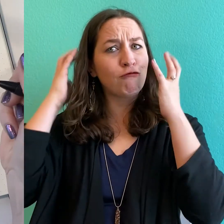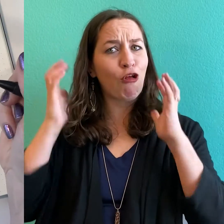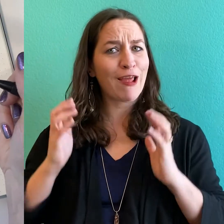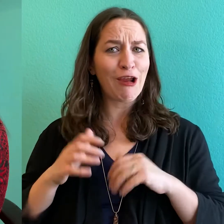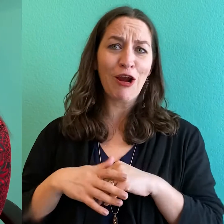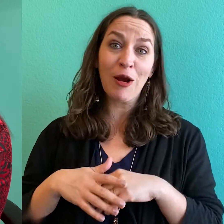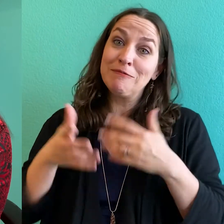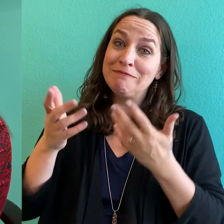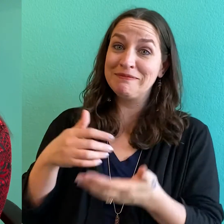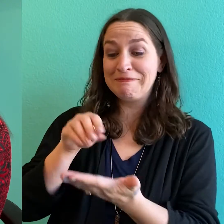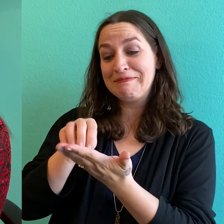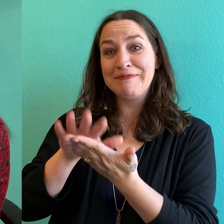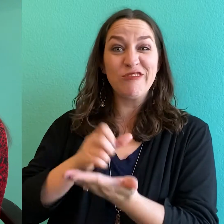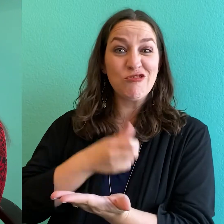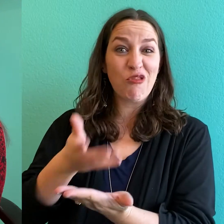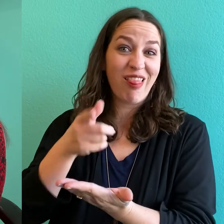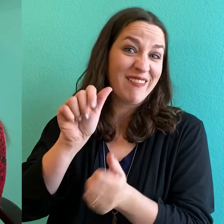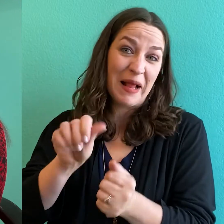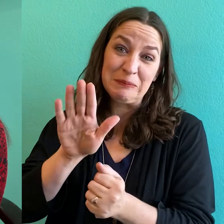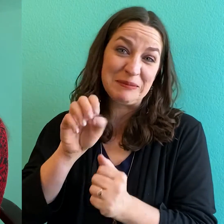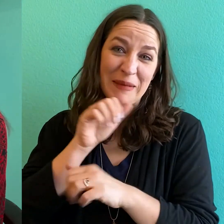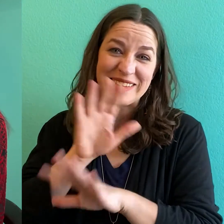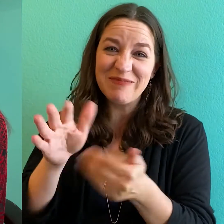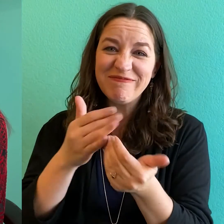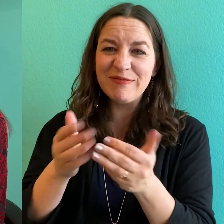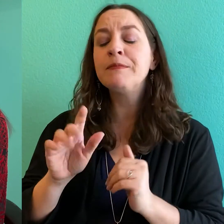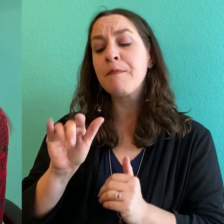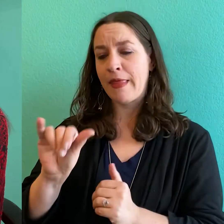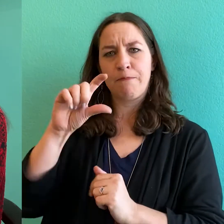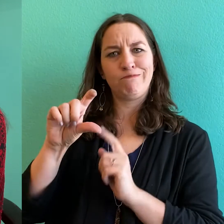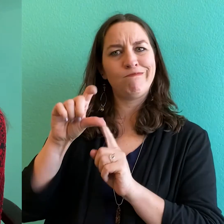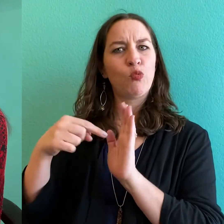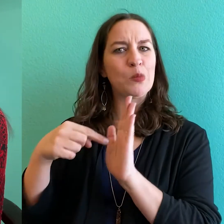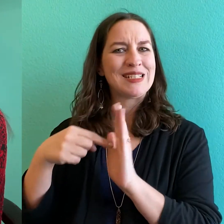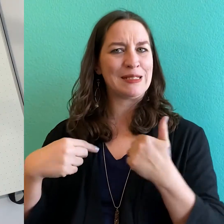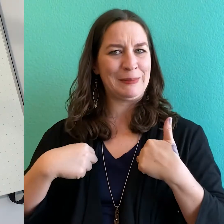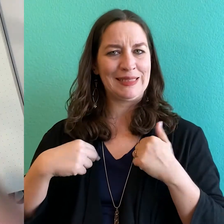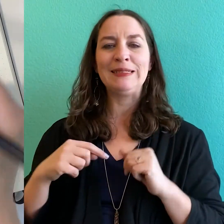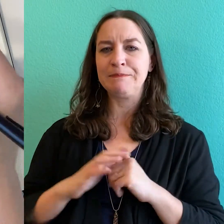Suddenly I have curly hair, which is interesting, but journals can be messy, so we're just going to go with it. But that's me.